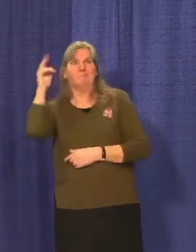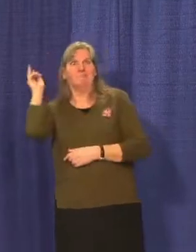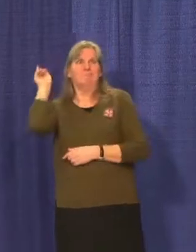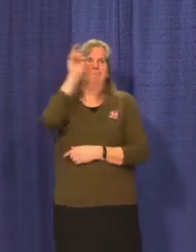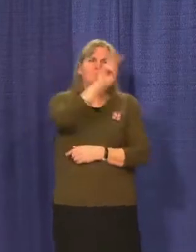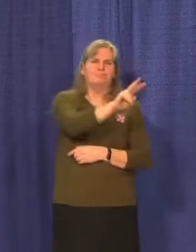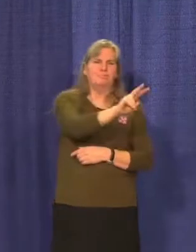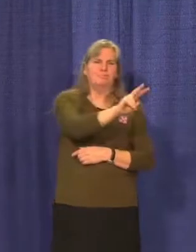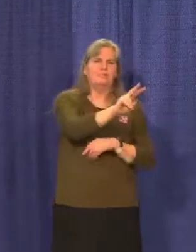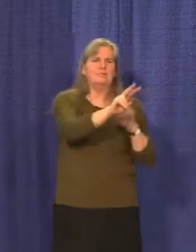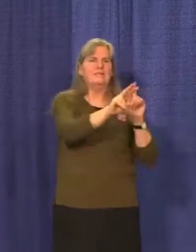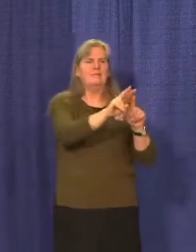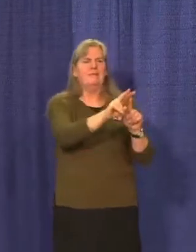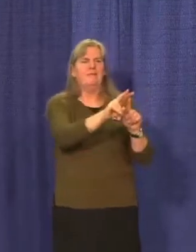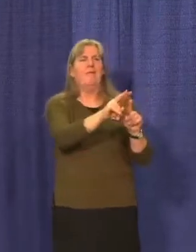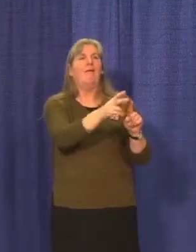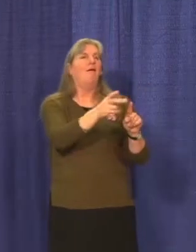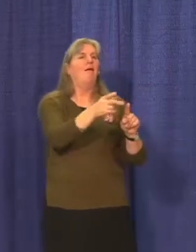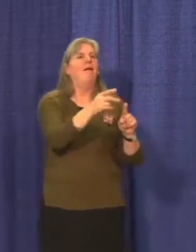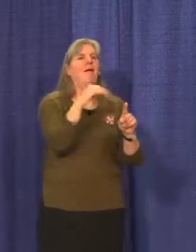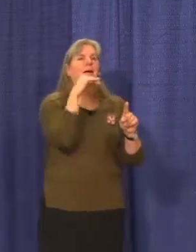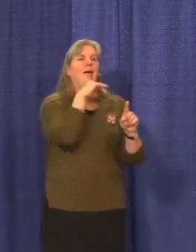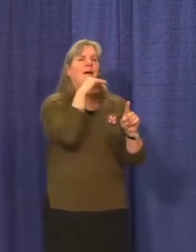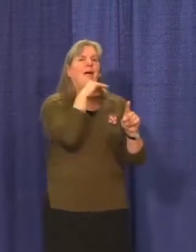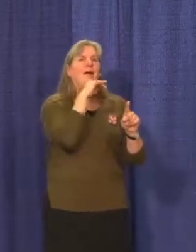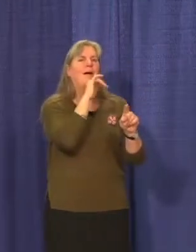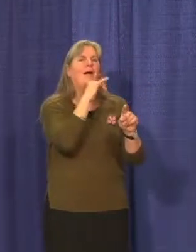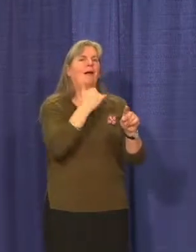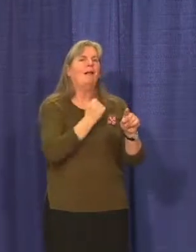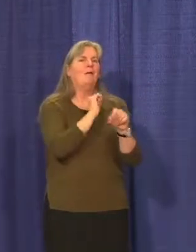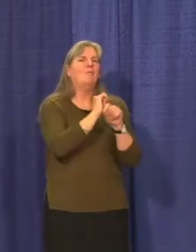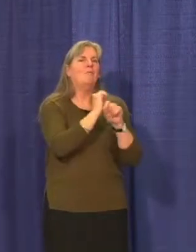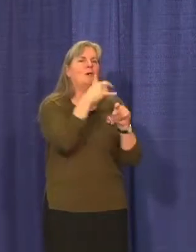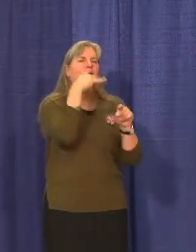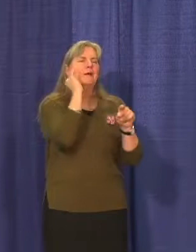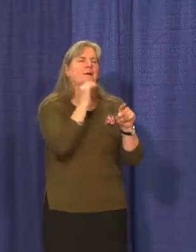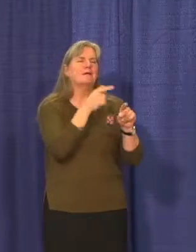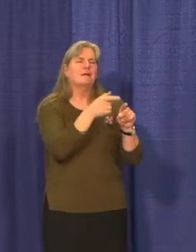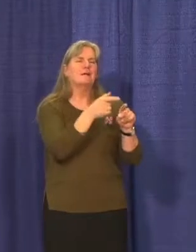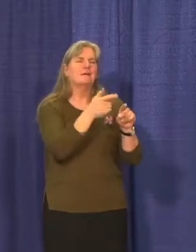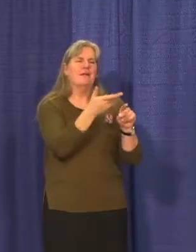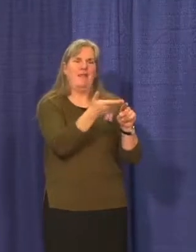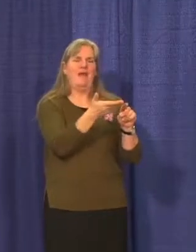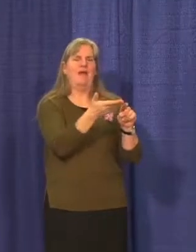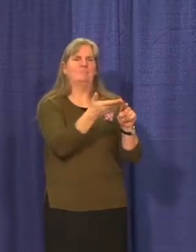outside the Yukon, and claimed that they were living and working in the territory has